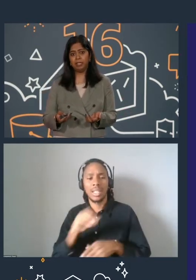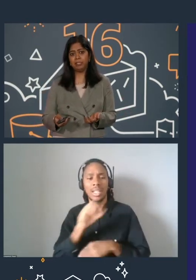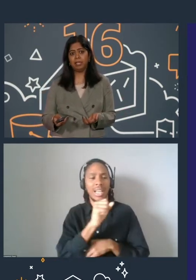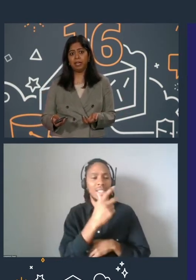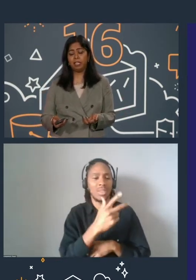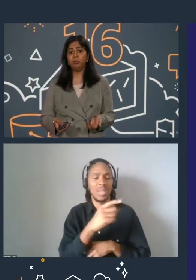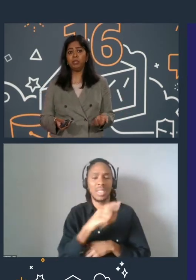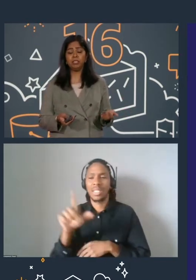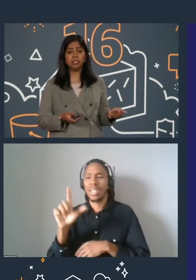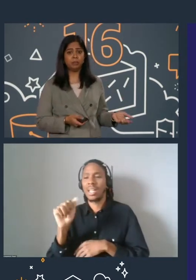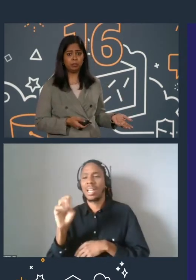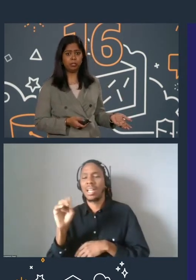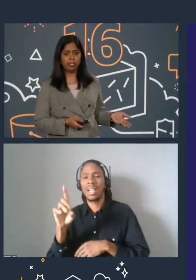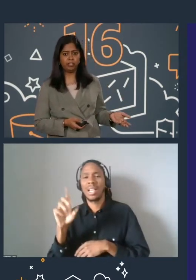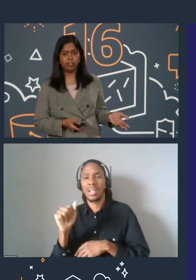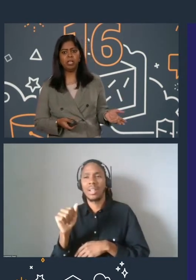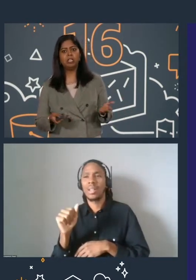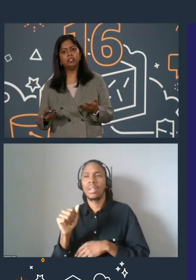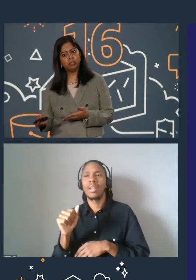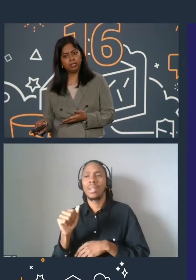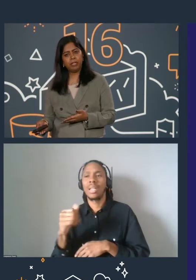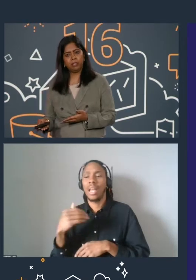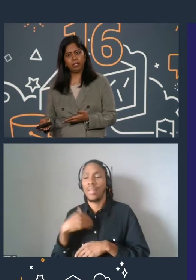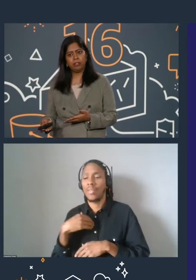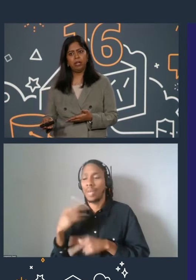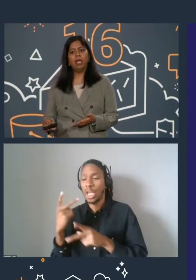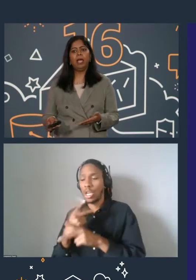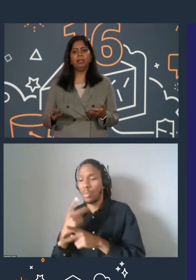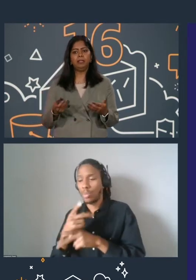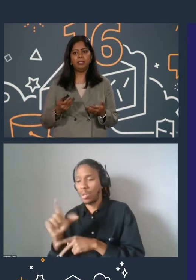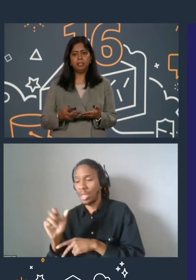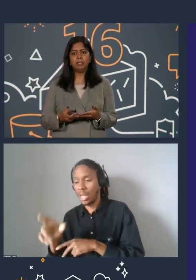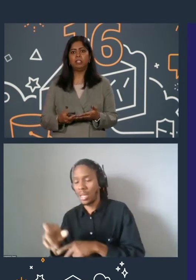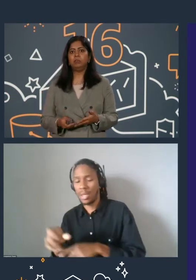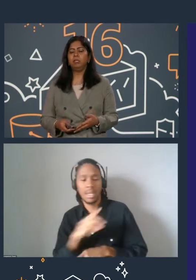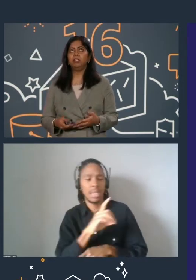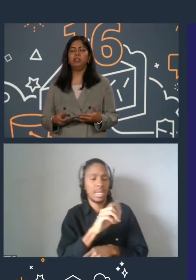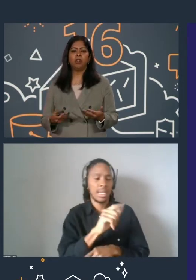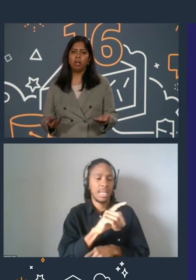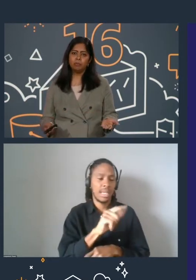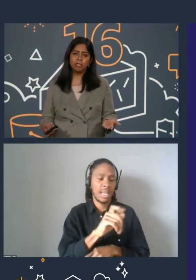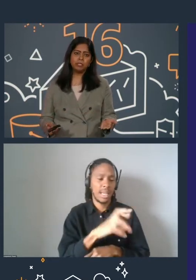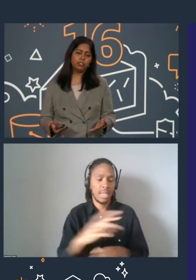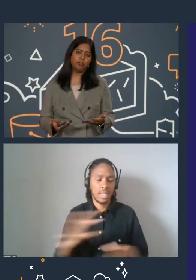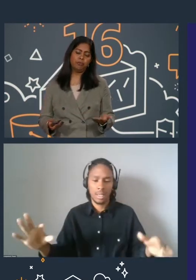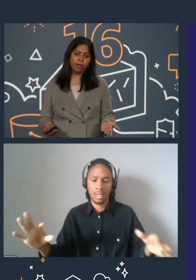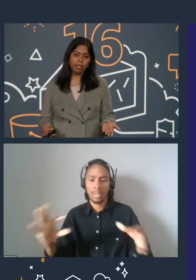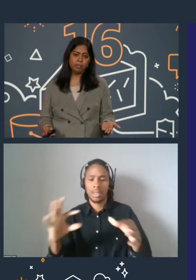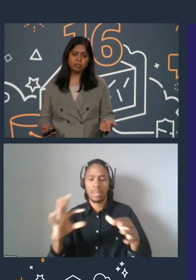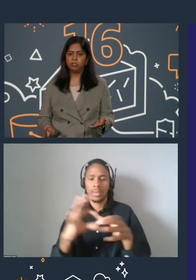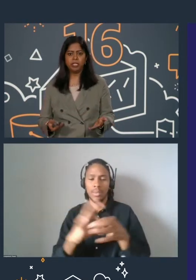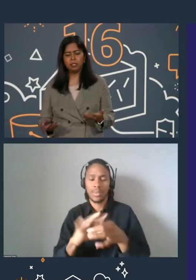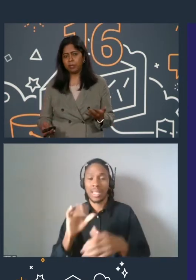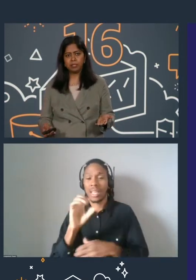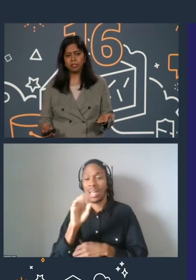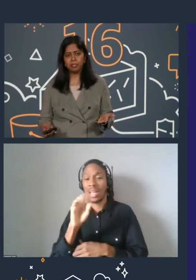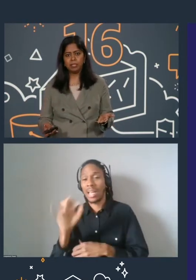is that it brings a compute layer to the data layer. And this could be your objects, your files, your databases,